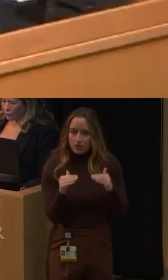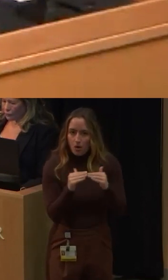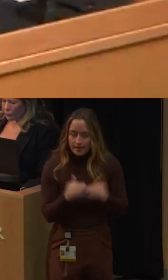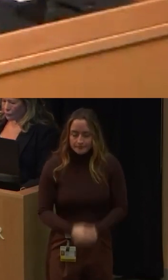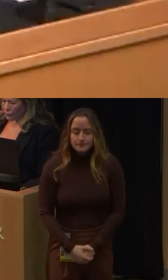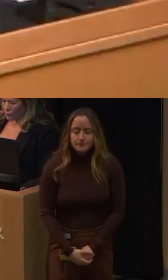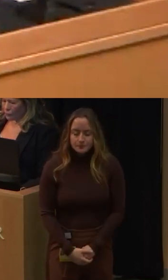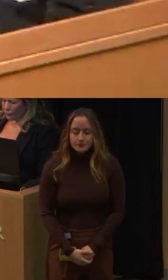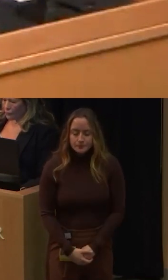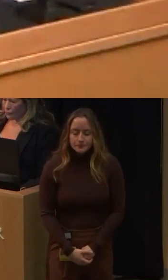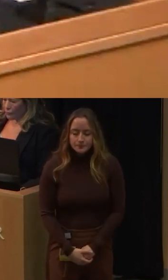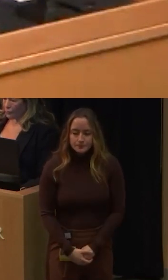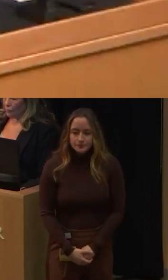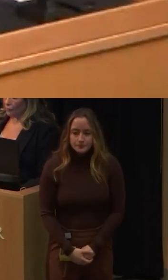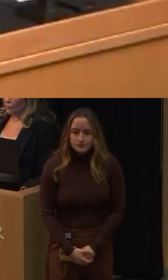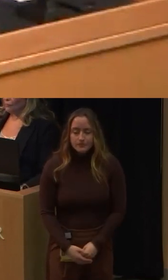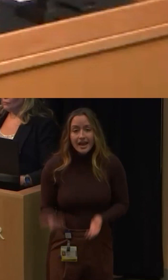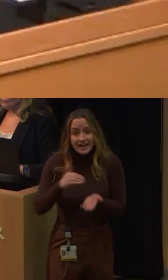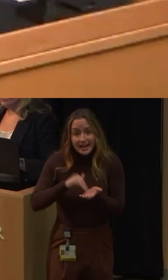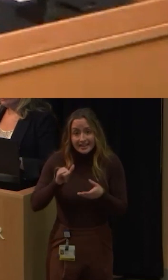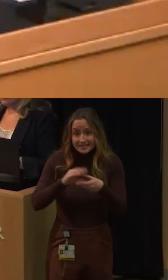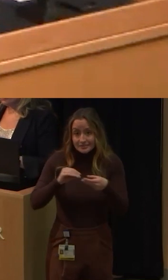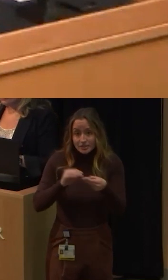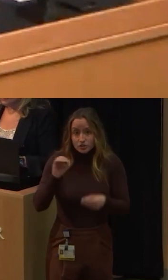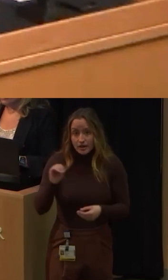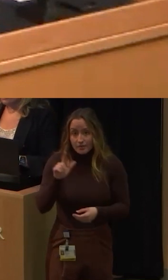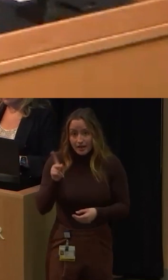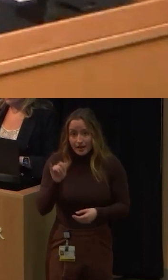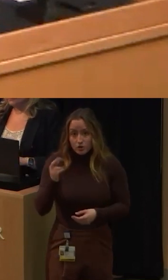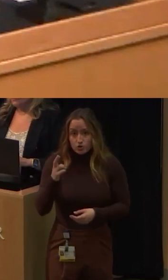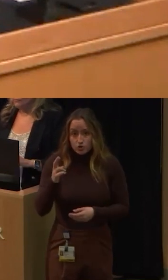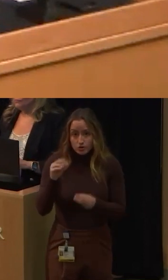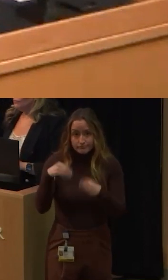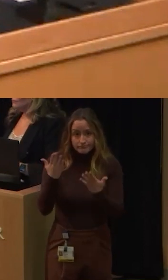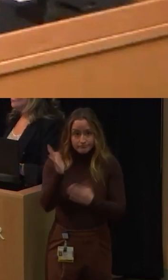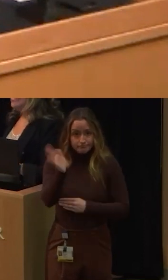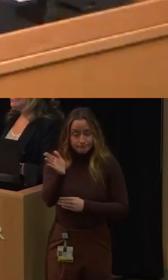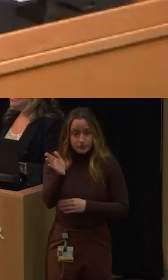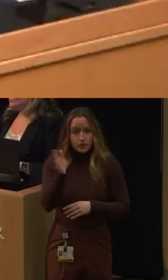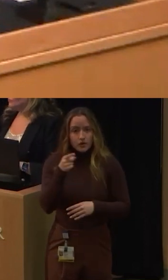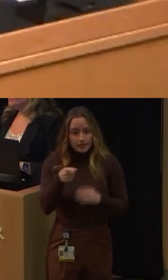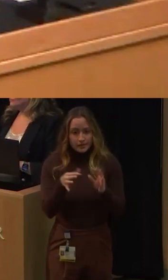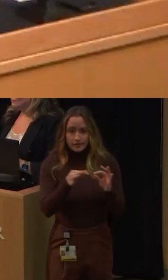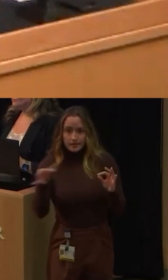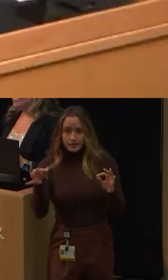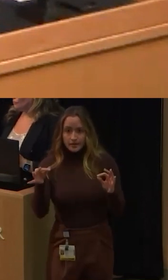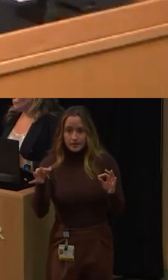that Martin Luther King gave, he said very clearly in that very same speech, "I may not get there with you,"